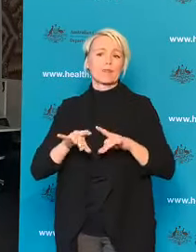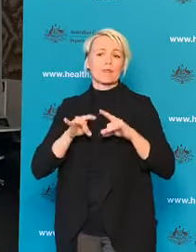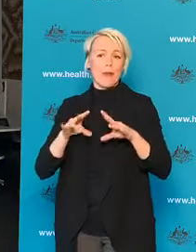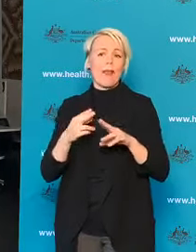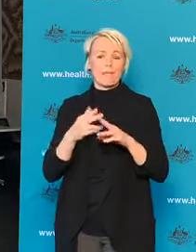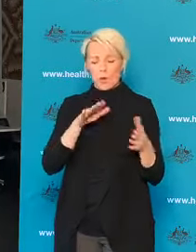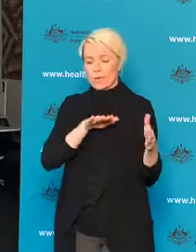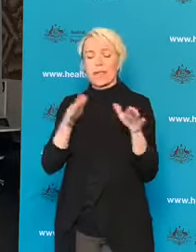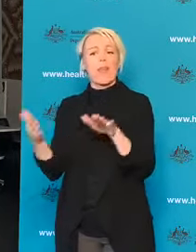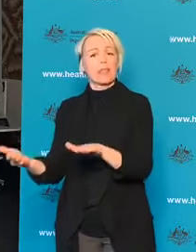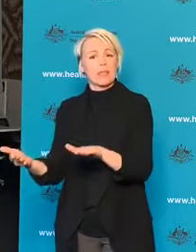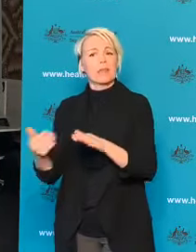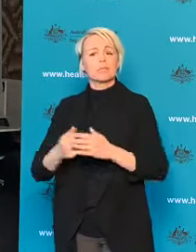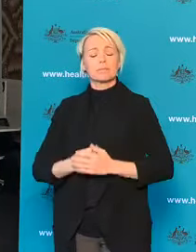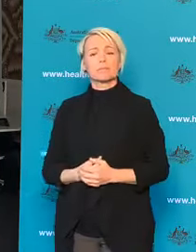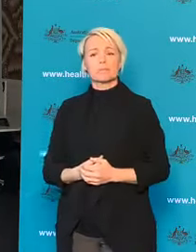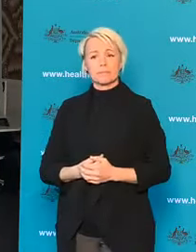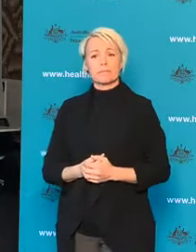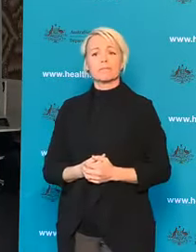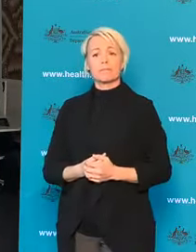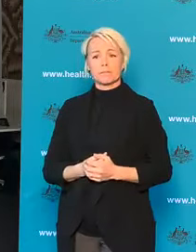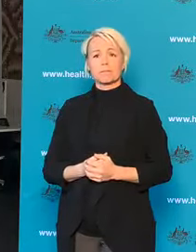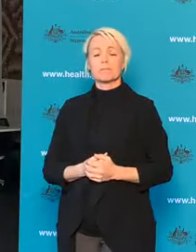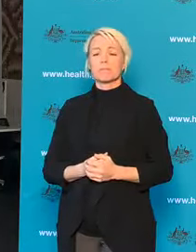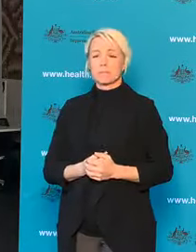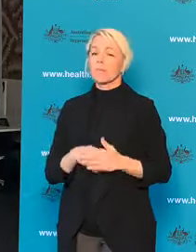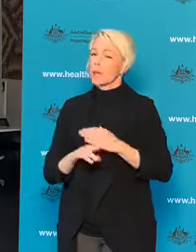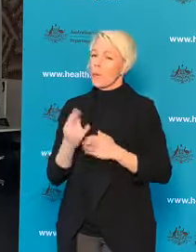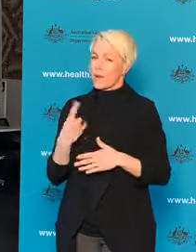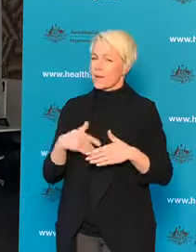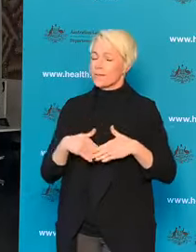and it brings a number of people who've died of COVID-19 in Australia